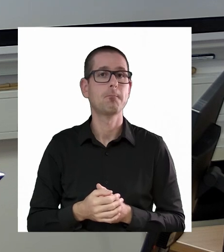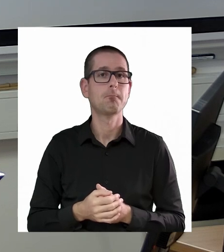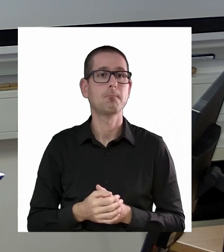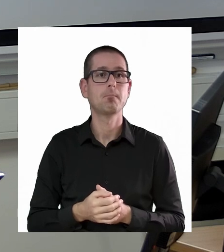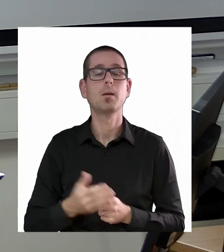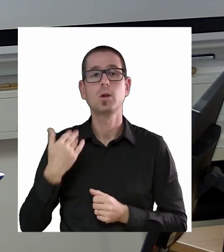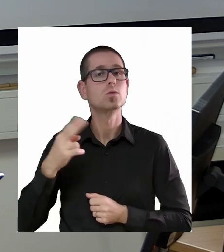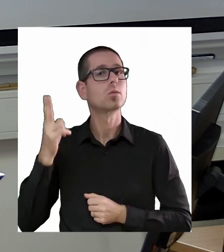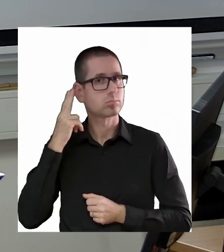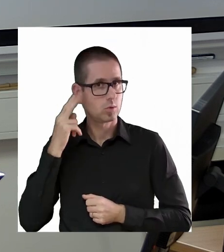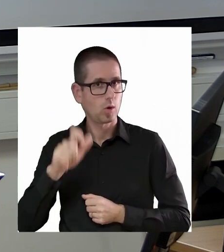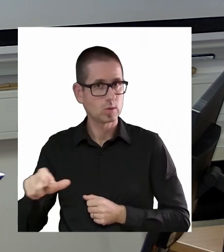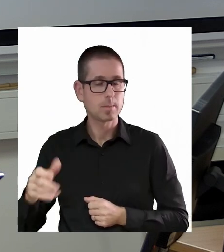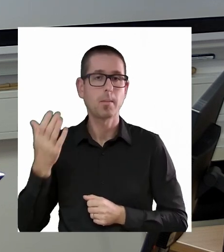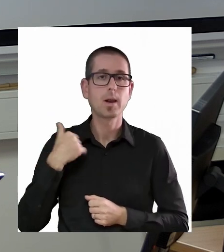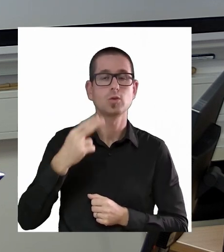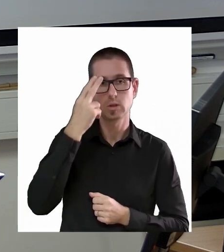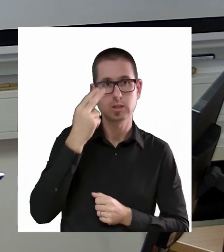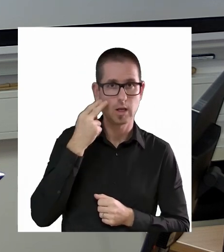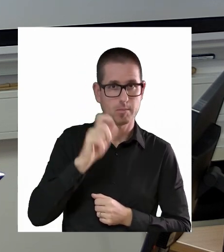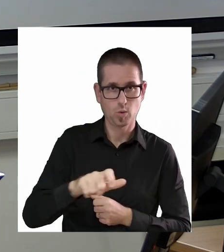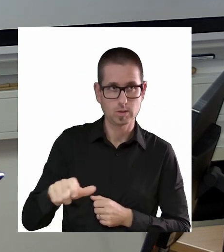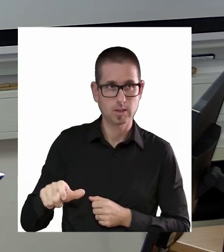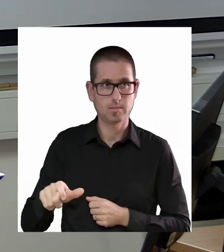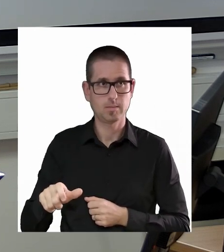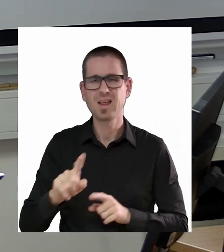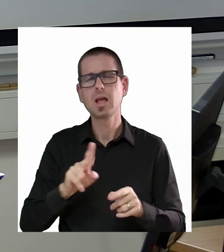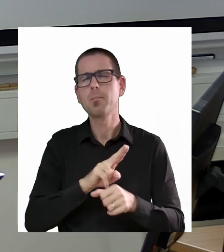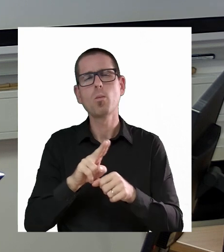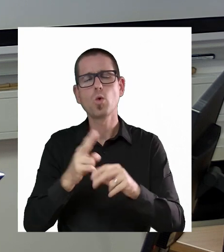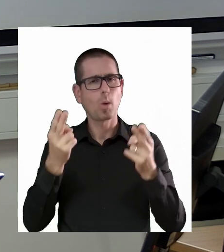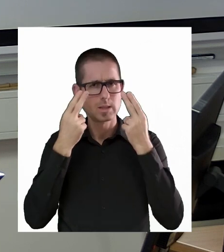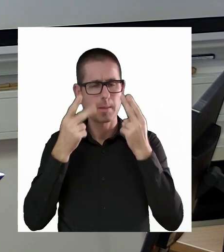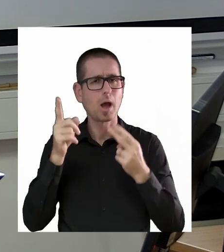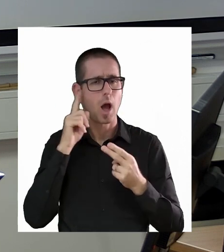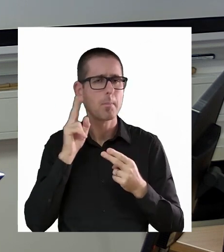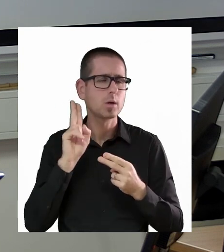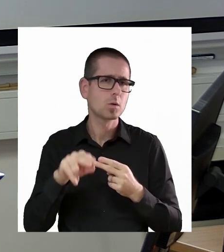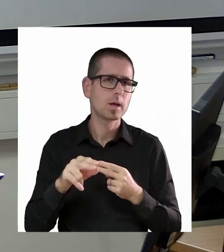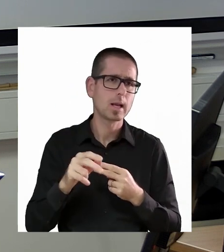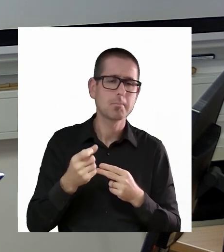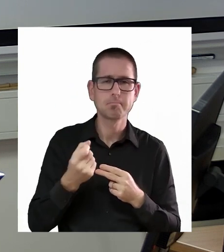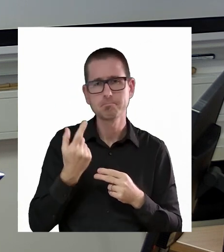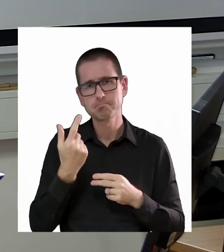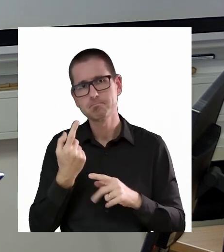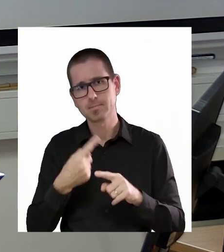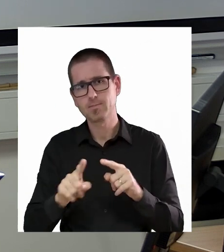people involved and they were not completely blind people, but with really strong